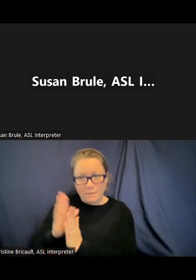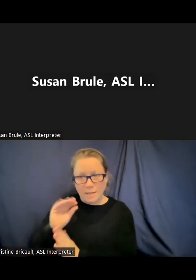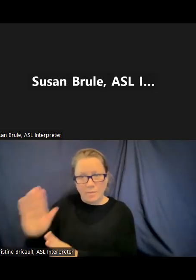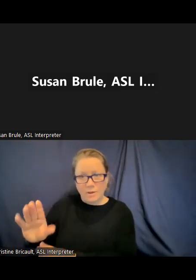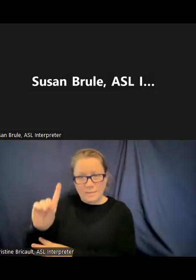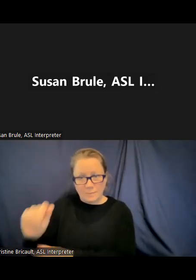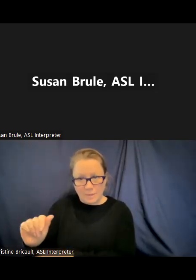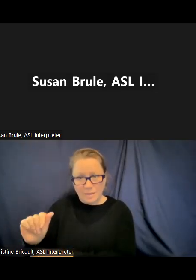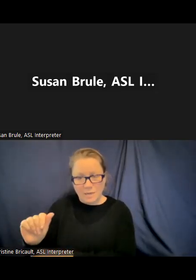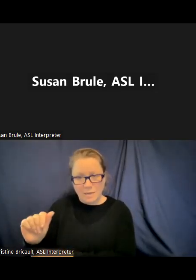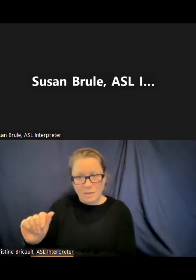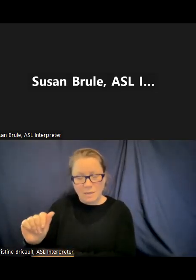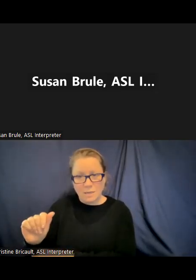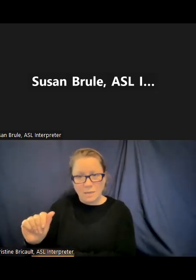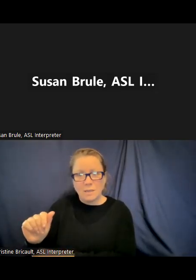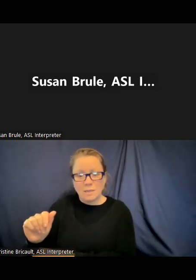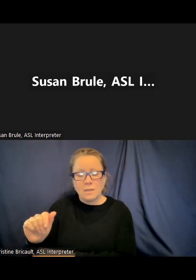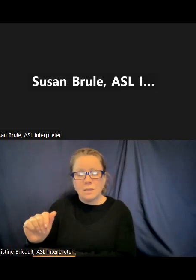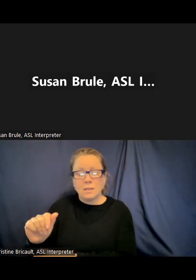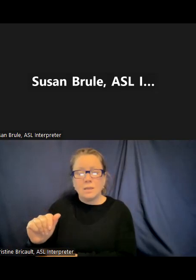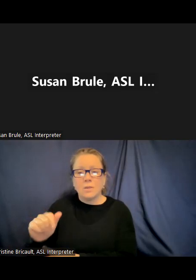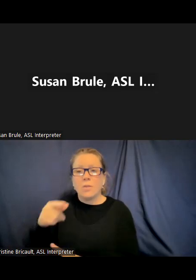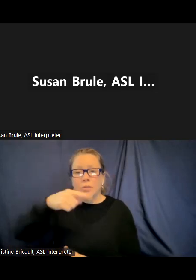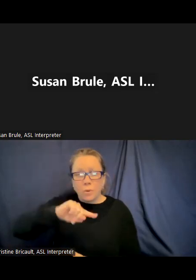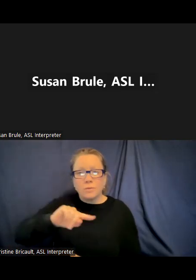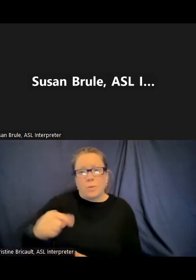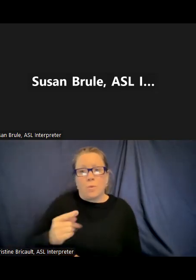order to do their job are allowed to have information